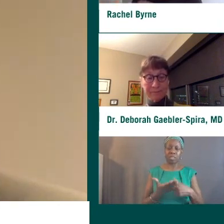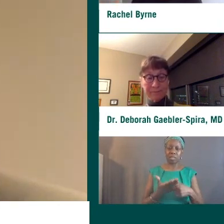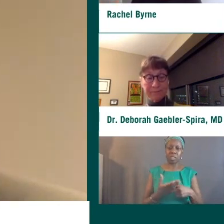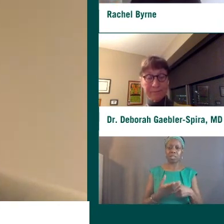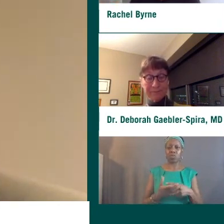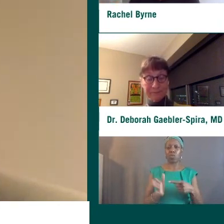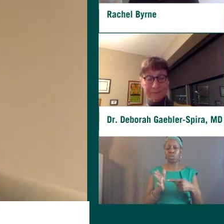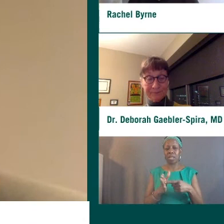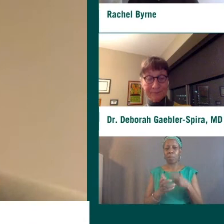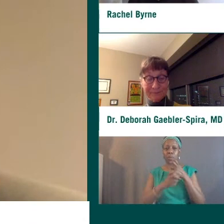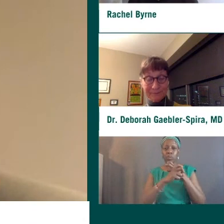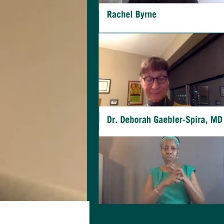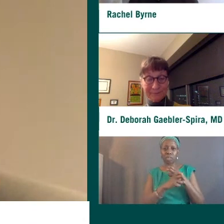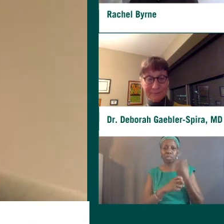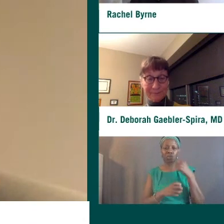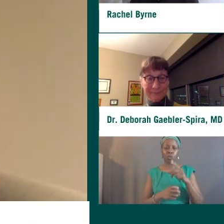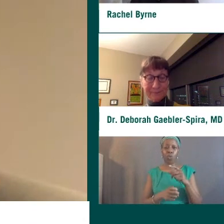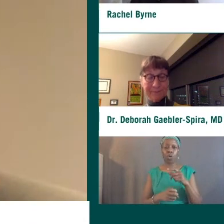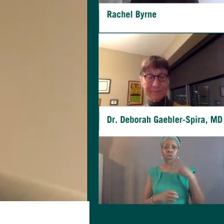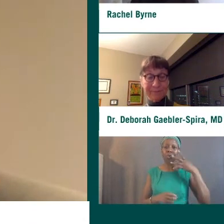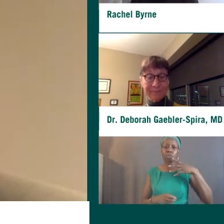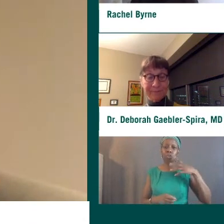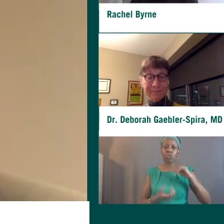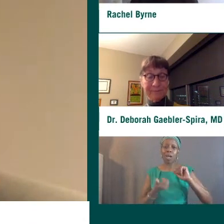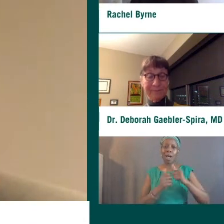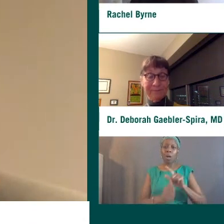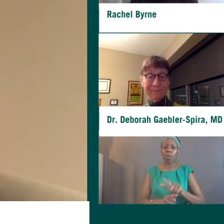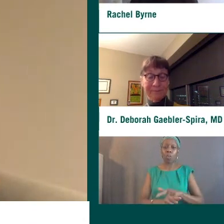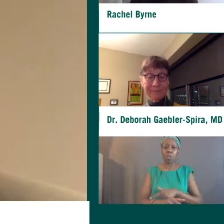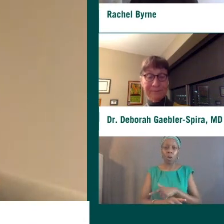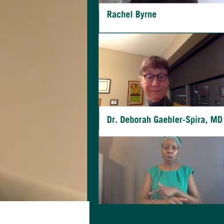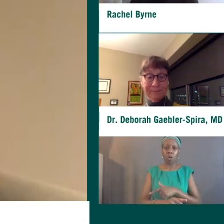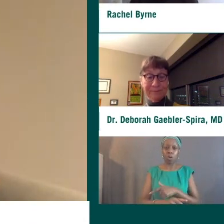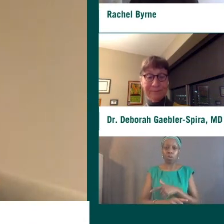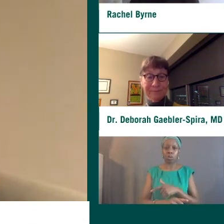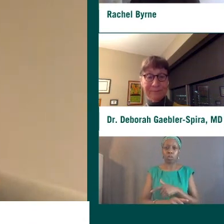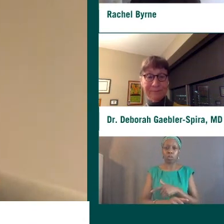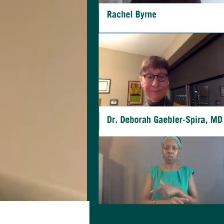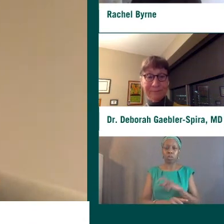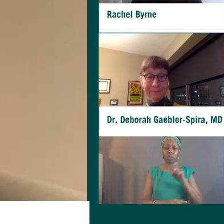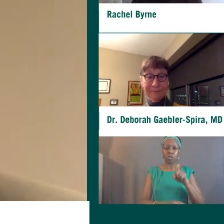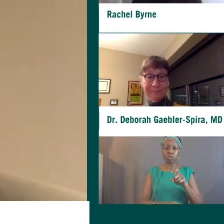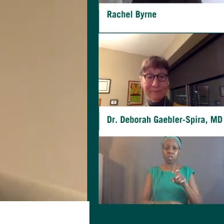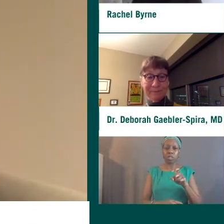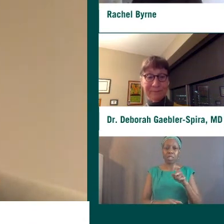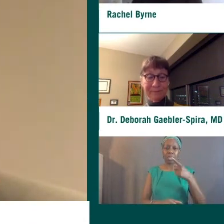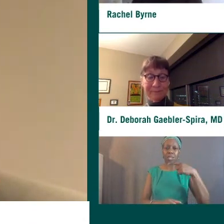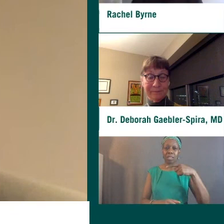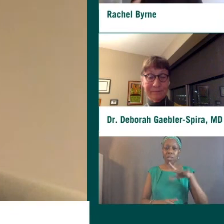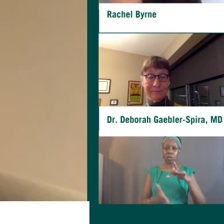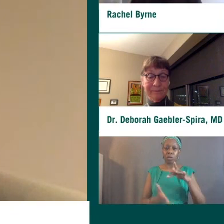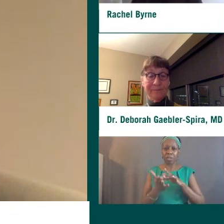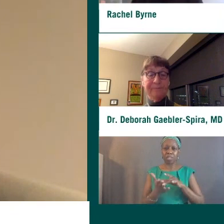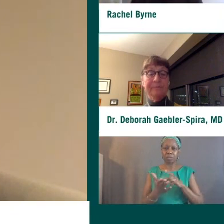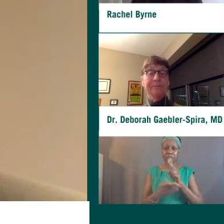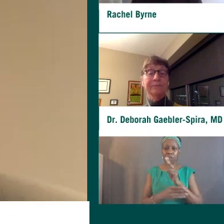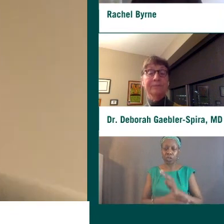but for spasticity how long should they be given? Is this something that can be given